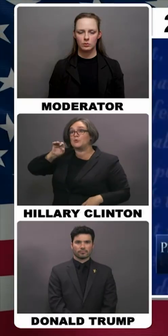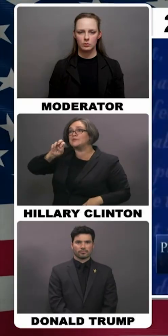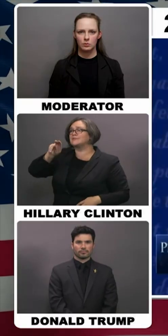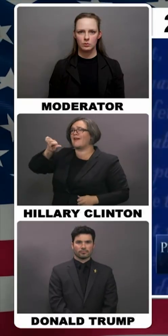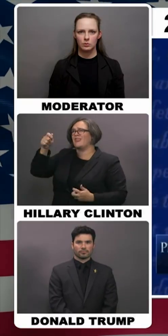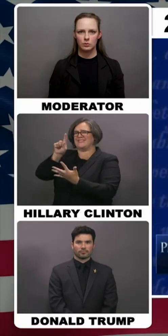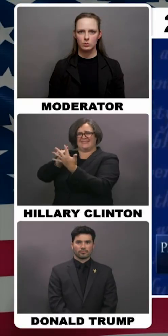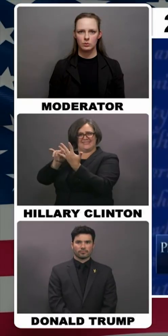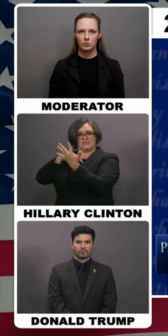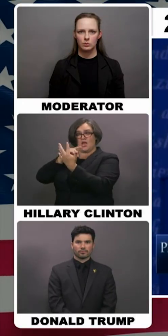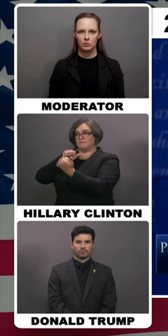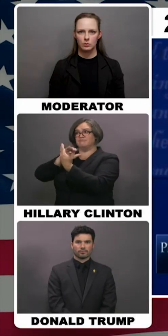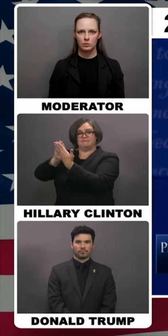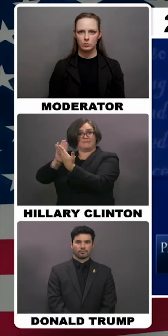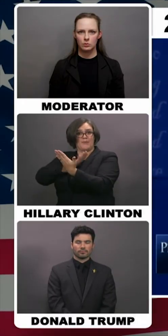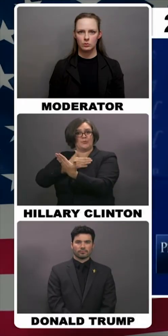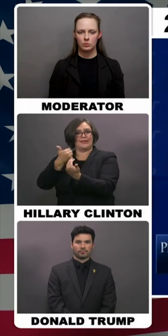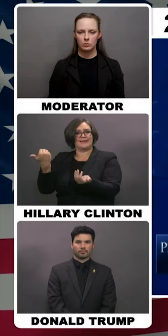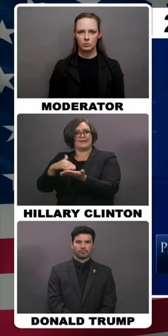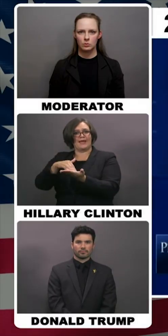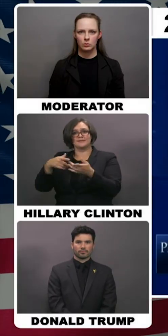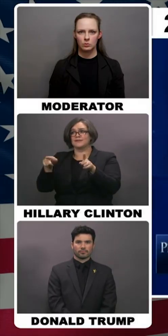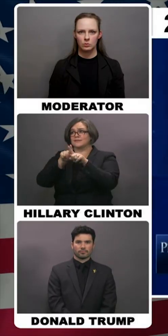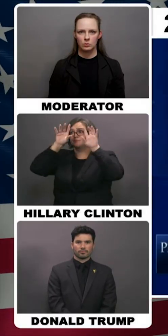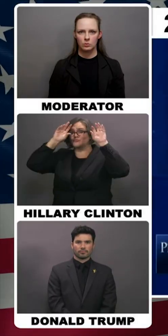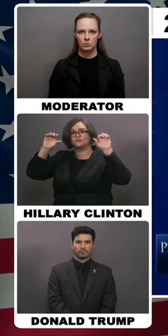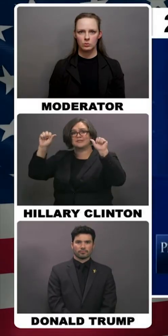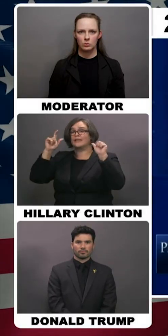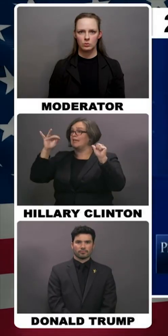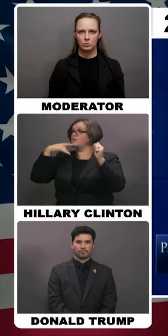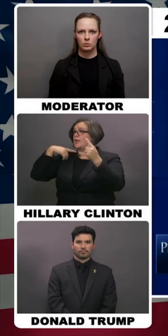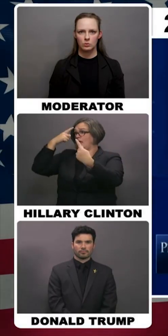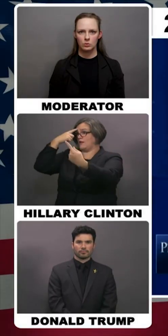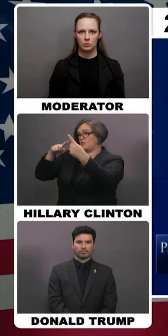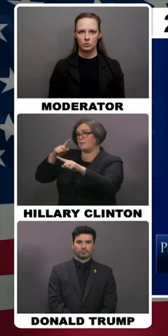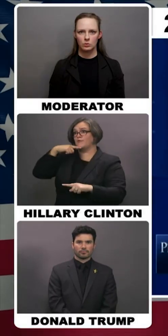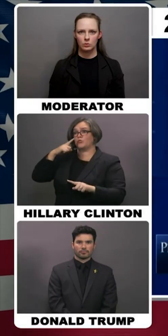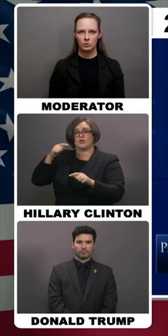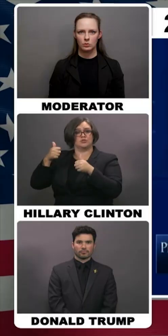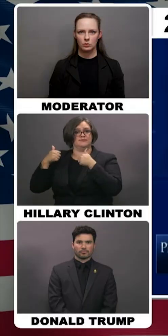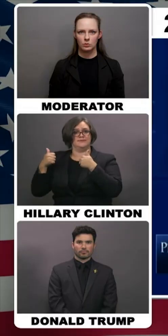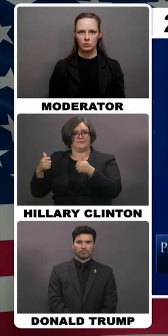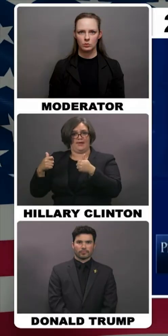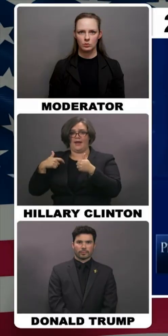I think wherever we can cooperate with Russia, that's fine. And I did as Secretary of State, that's